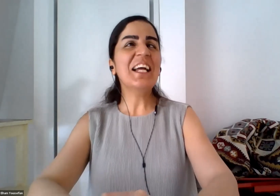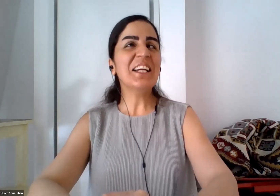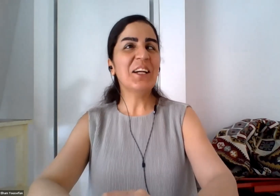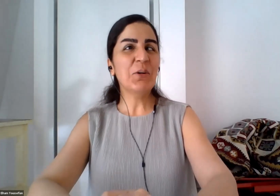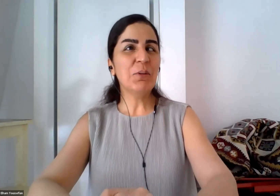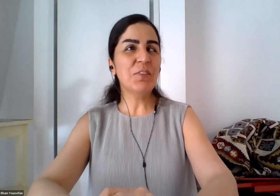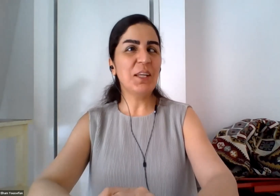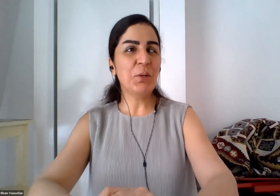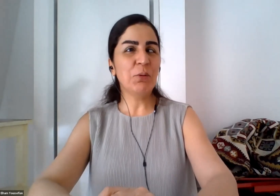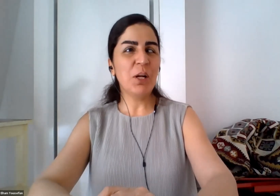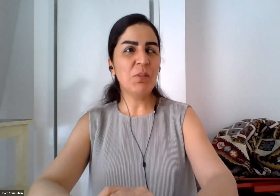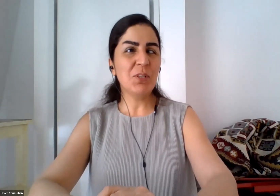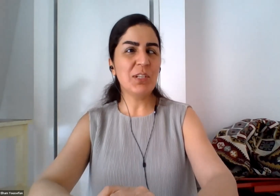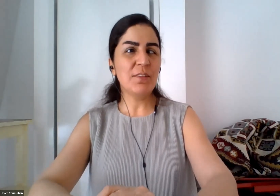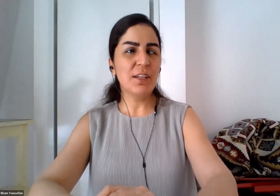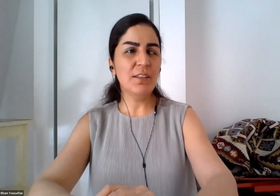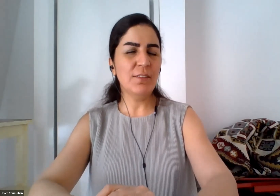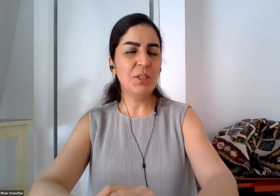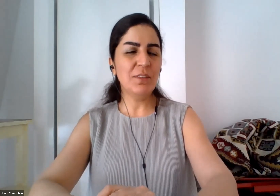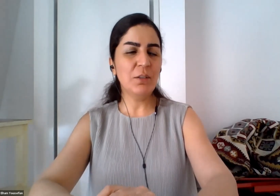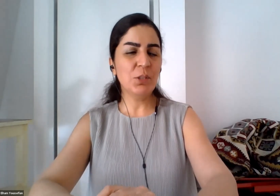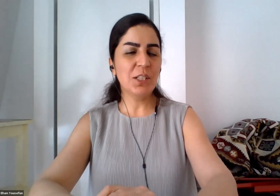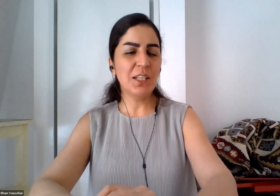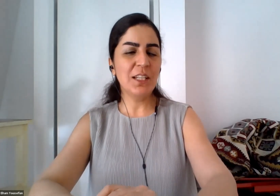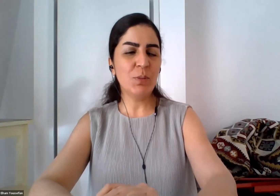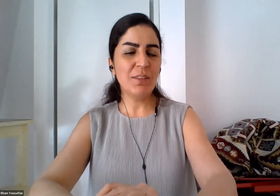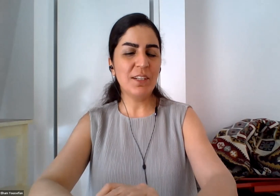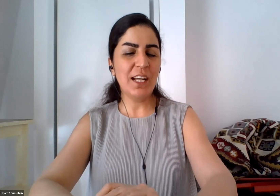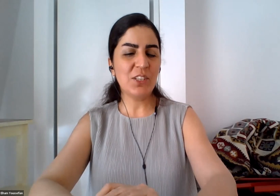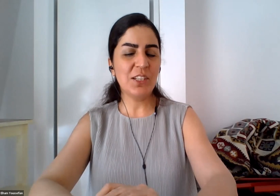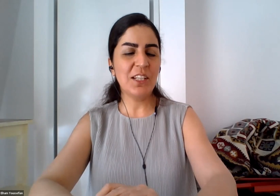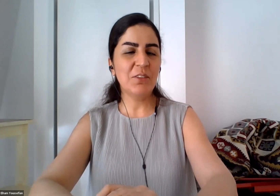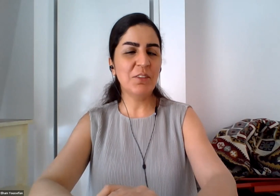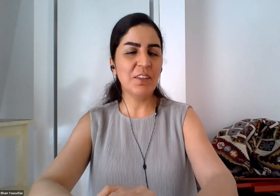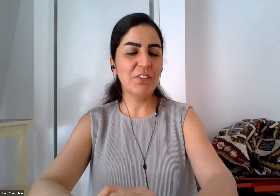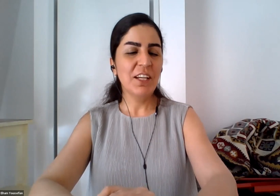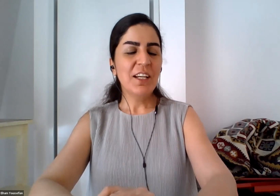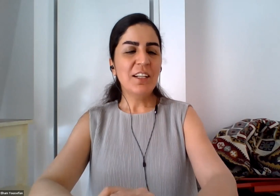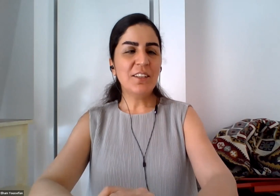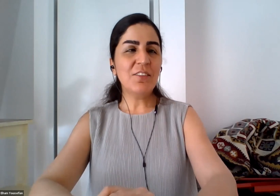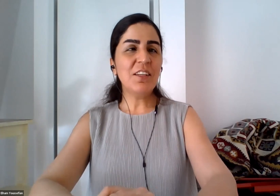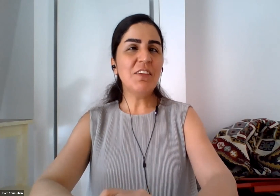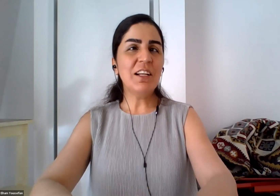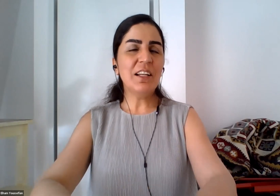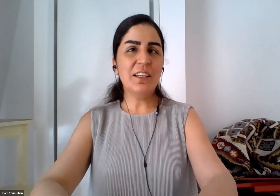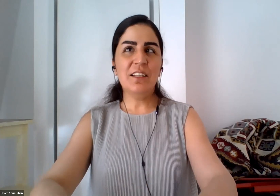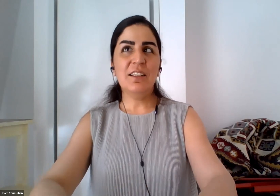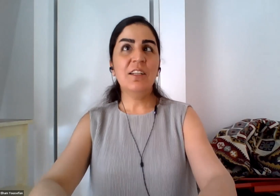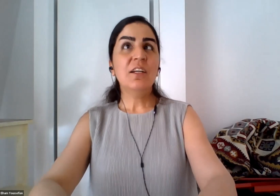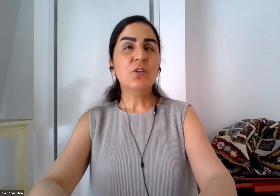I want to hand over to my colleague. I don't know why I'm pronouncing the name -- Kirstin Lange, program